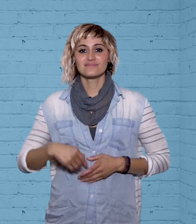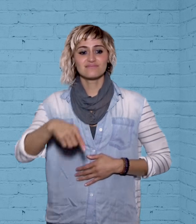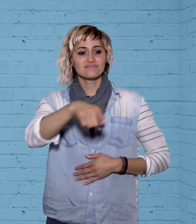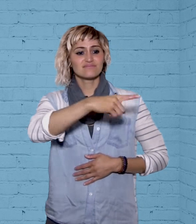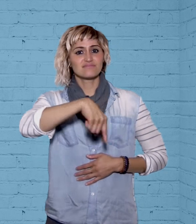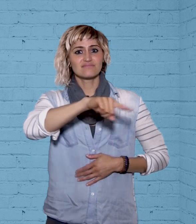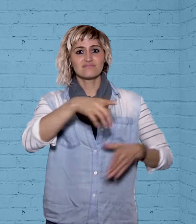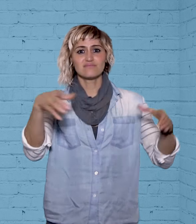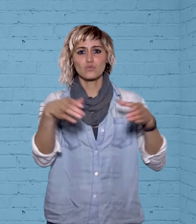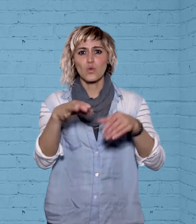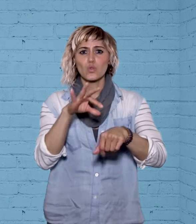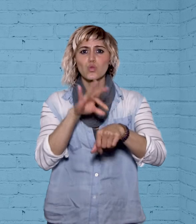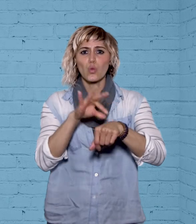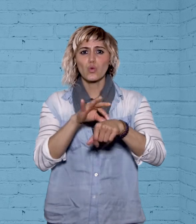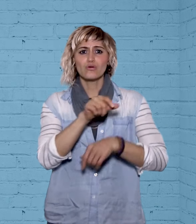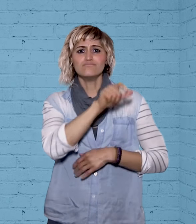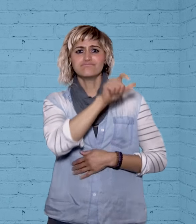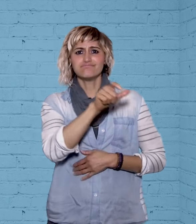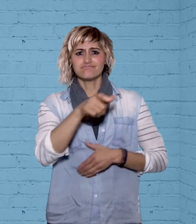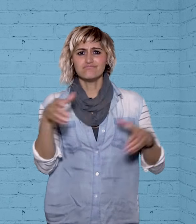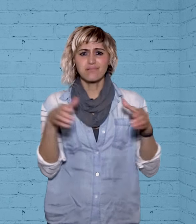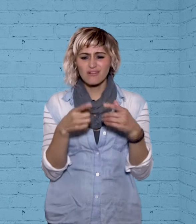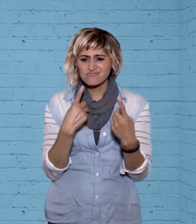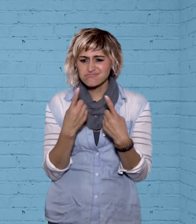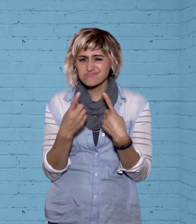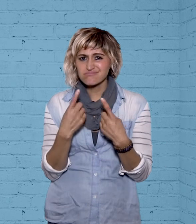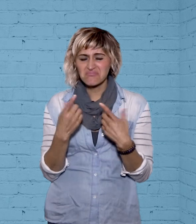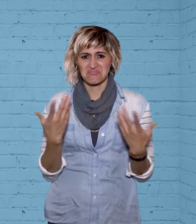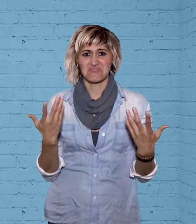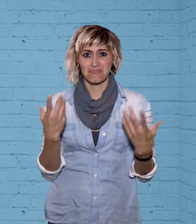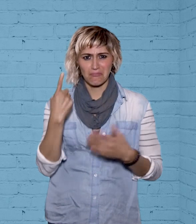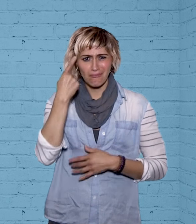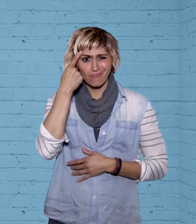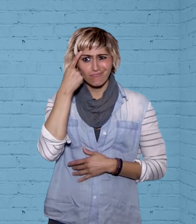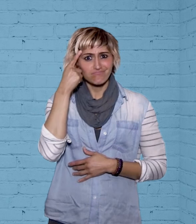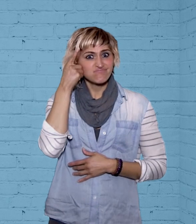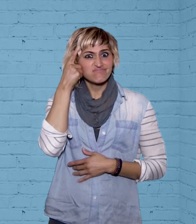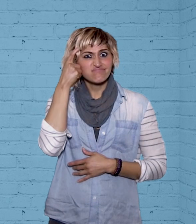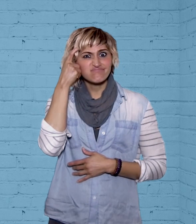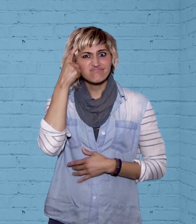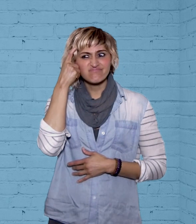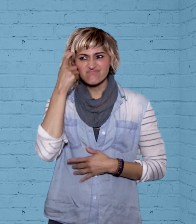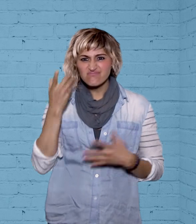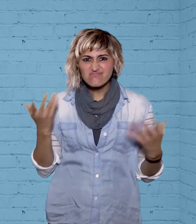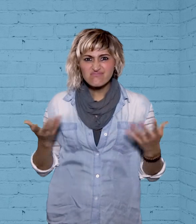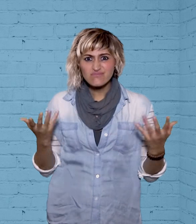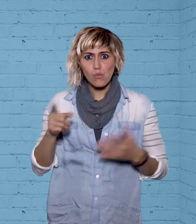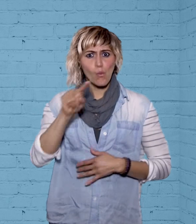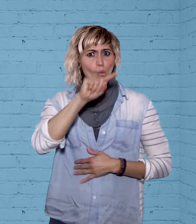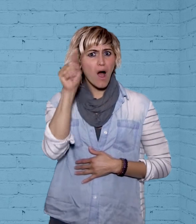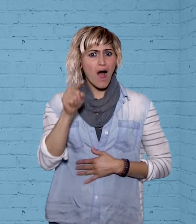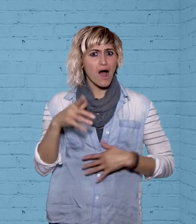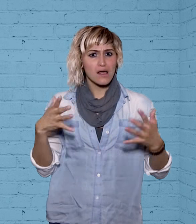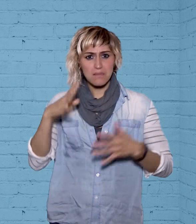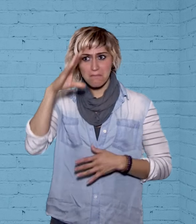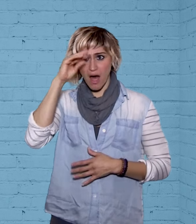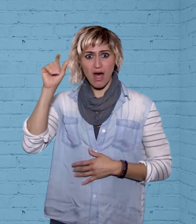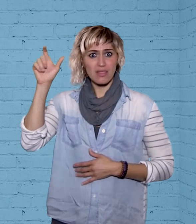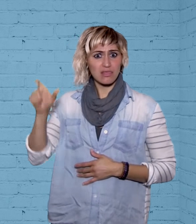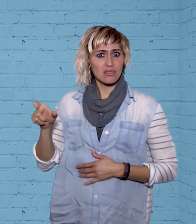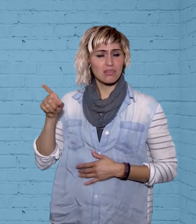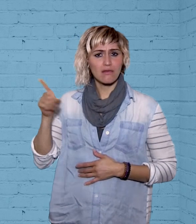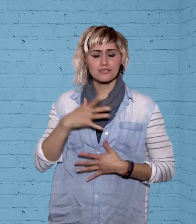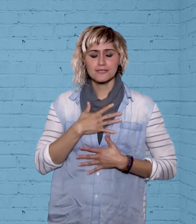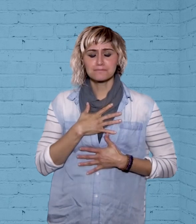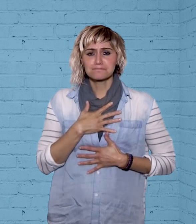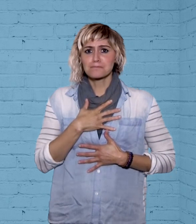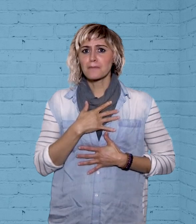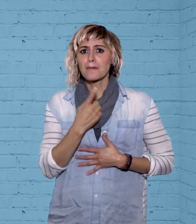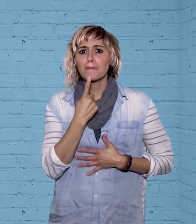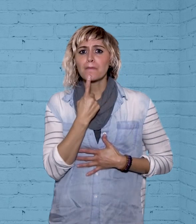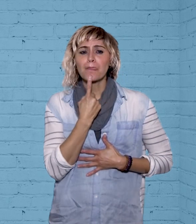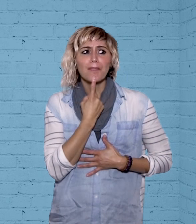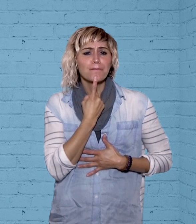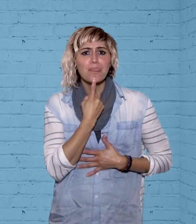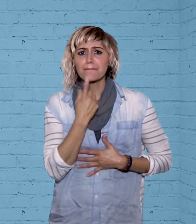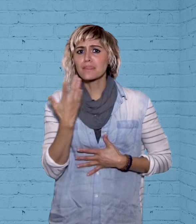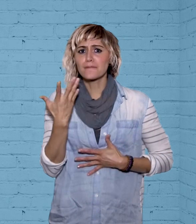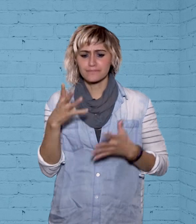Doctors were baffled why the man developed a